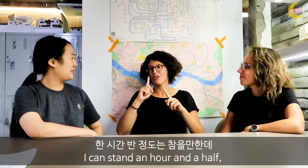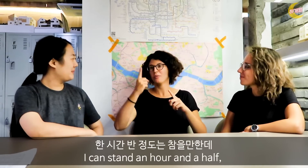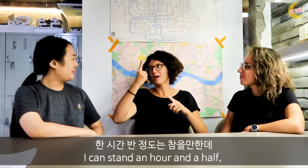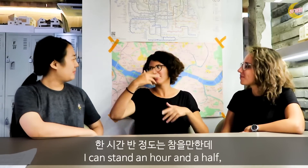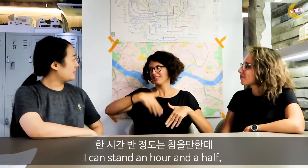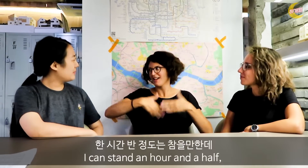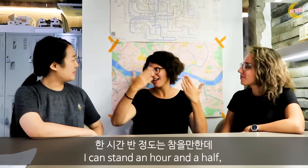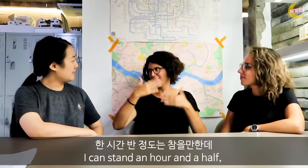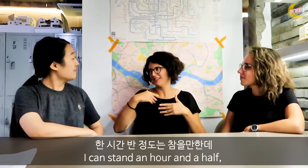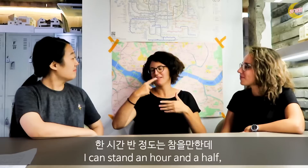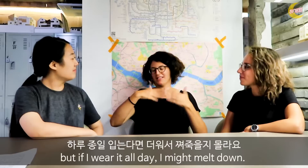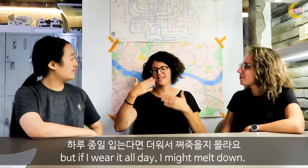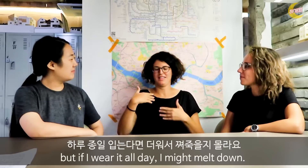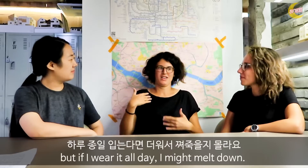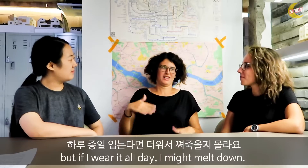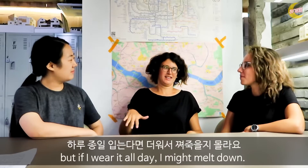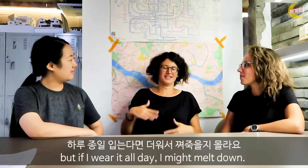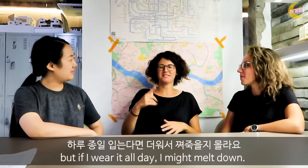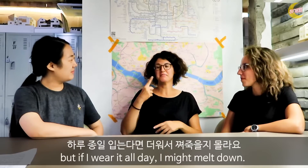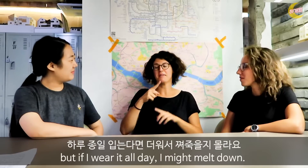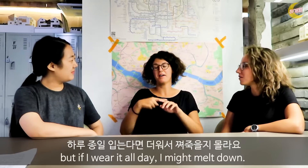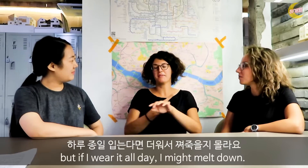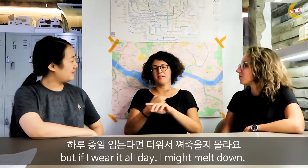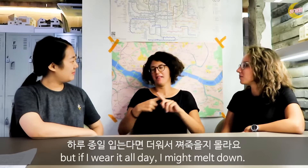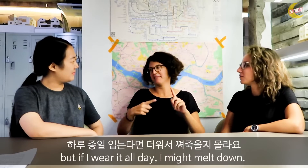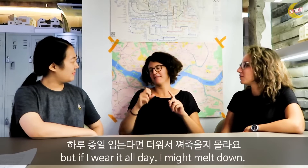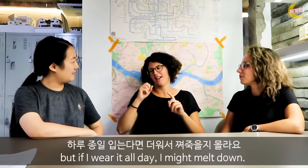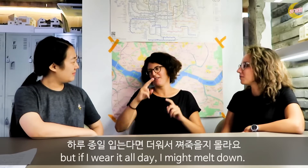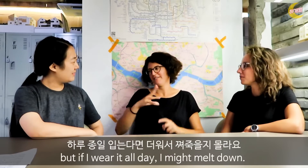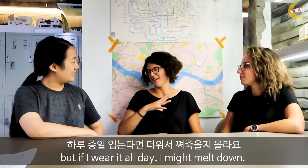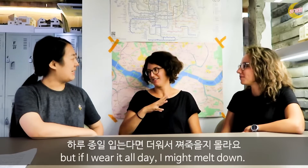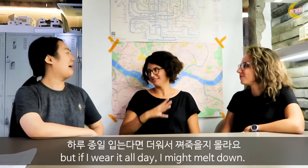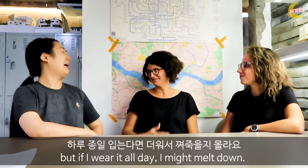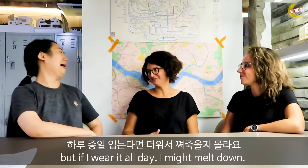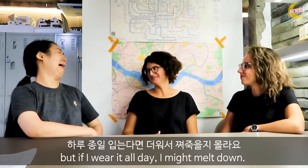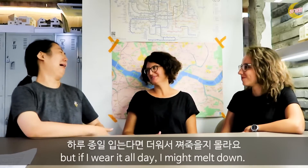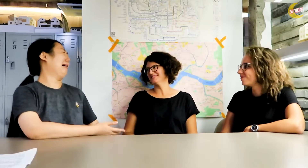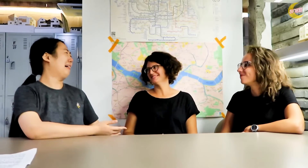I can stand an hour and a half, but if I wear it all day, I might melt down.